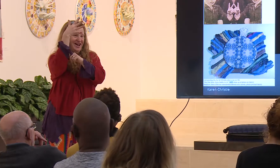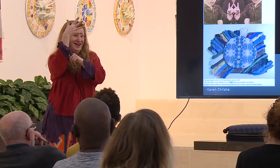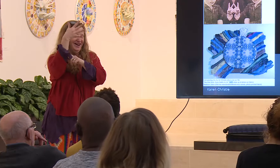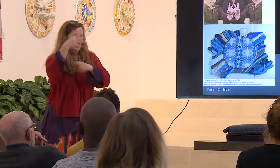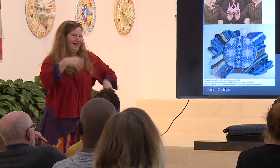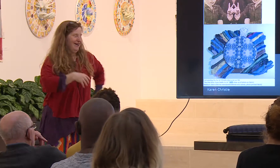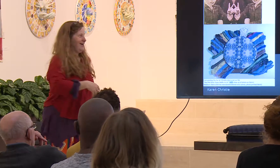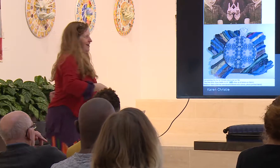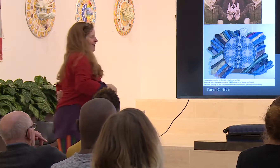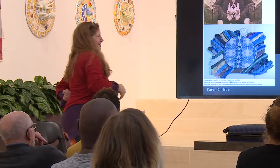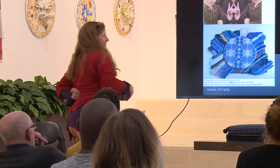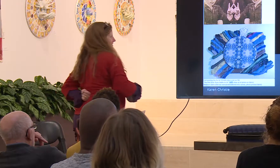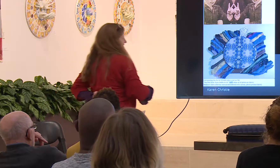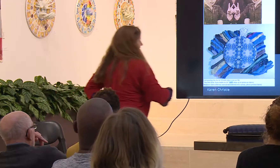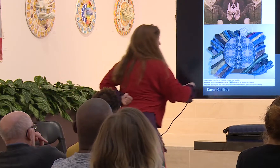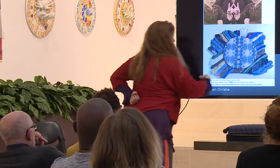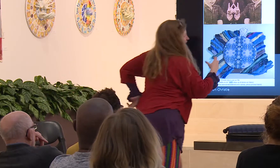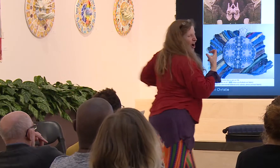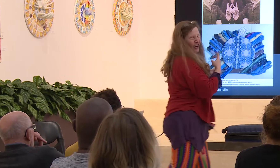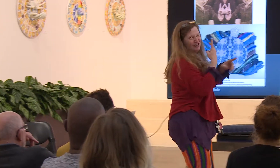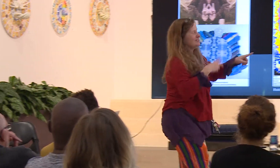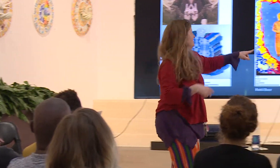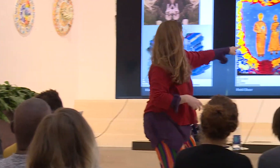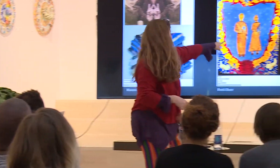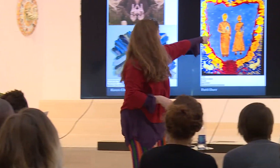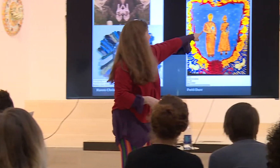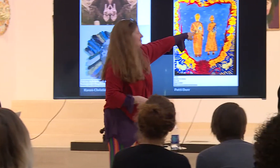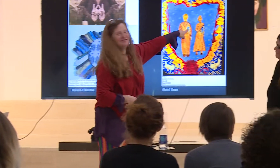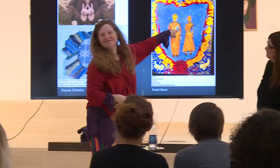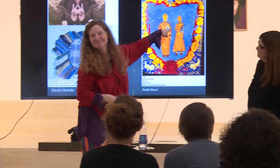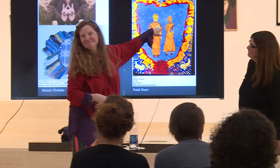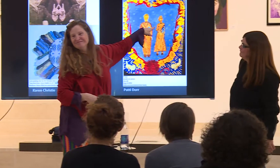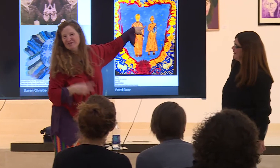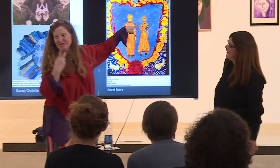I decided that that's what you can see right here.